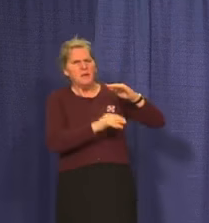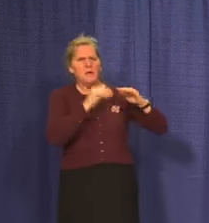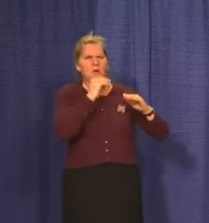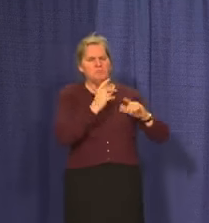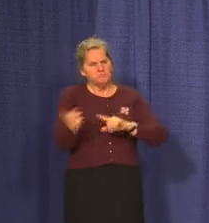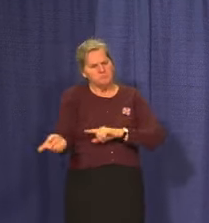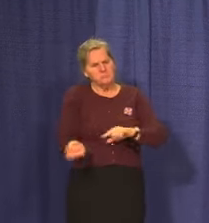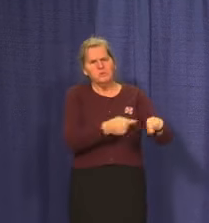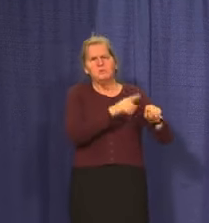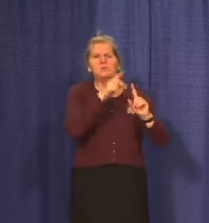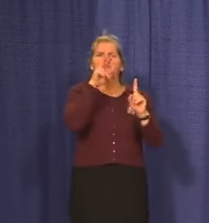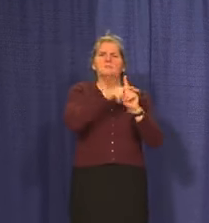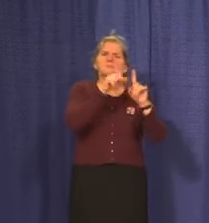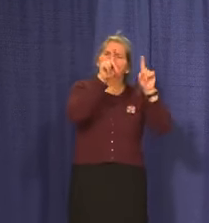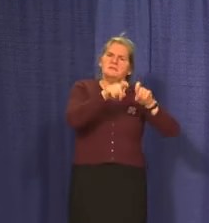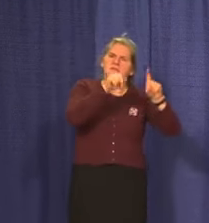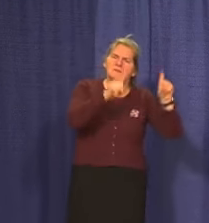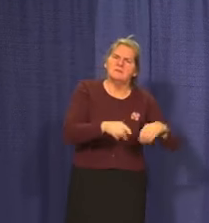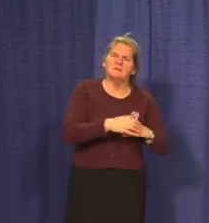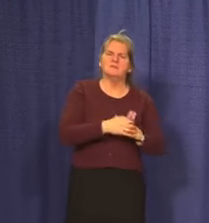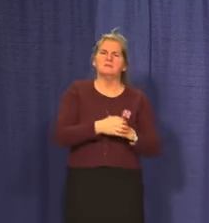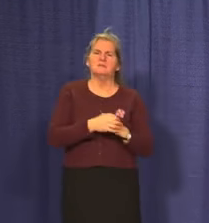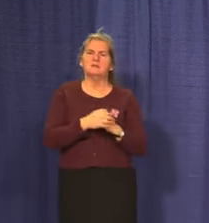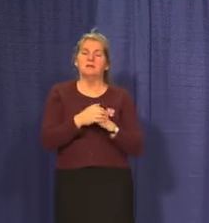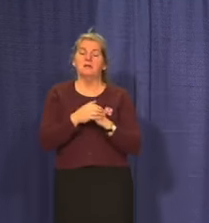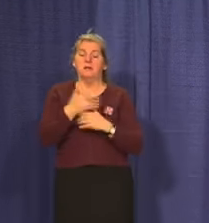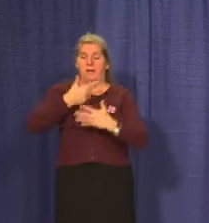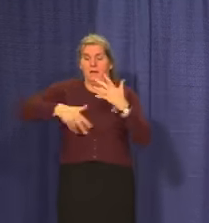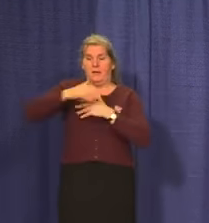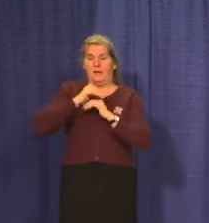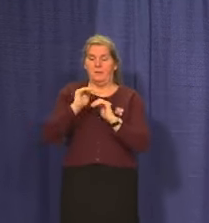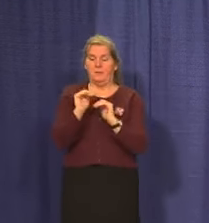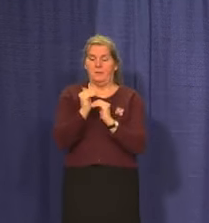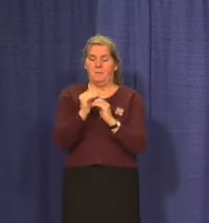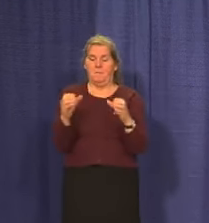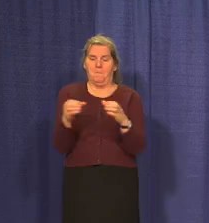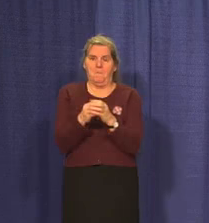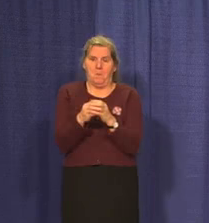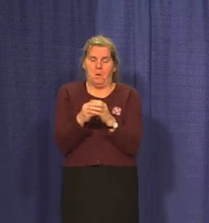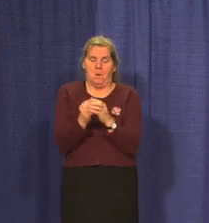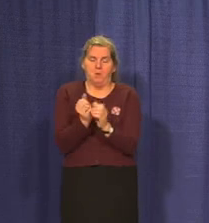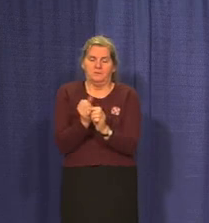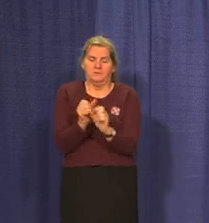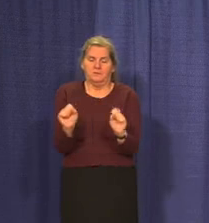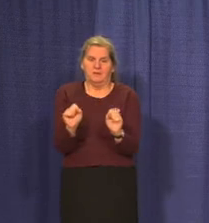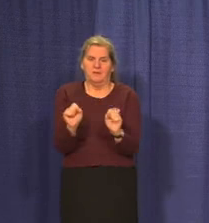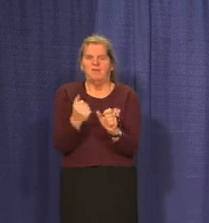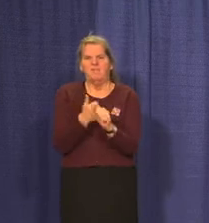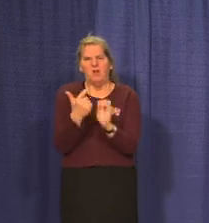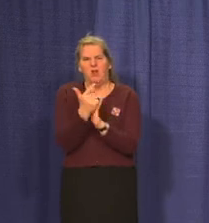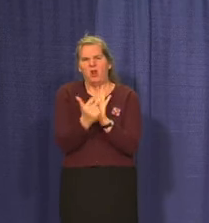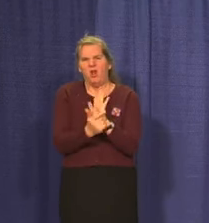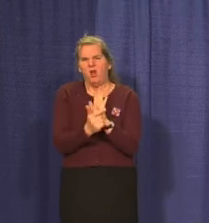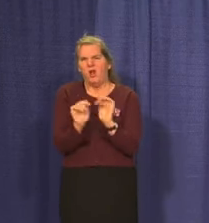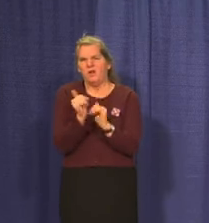TESTED. KEEP GATHERINGS SMALL, SAFE AND LEGAL.